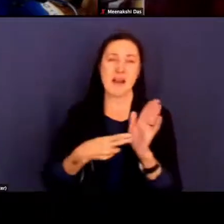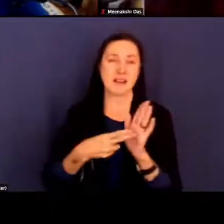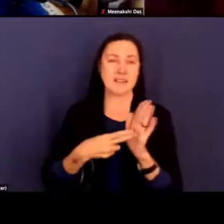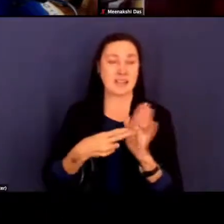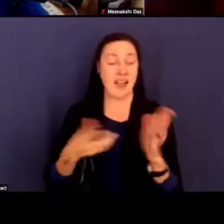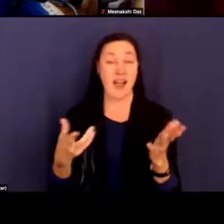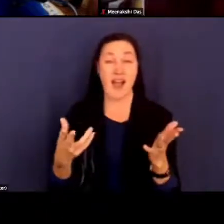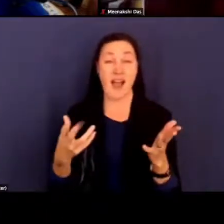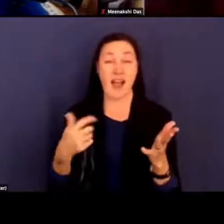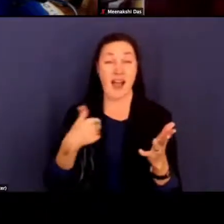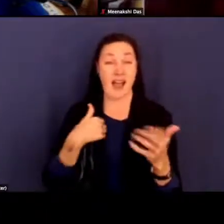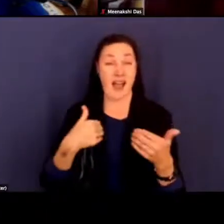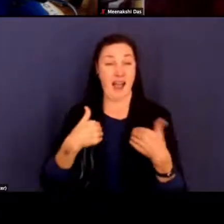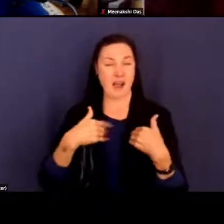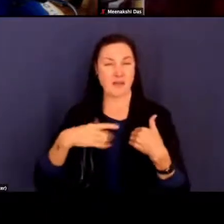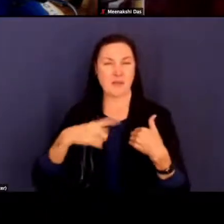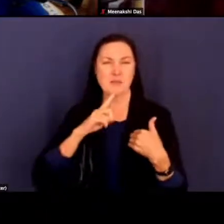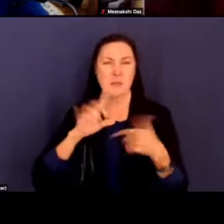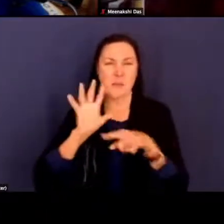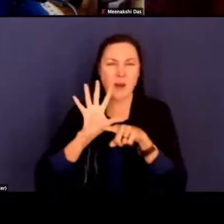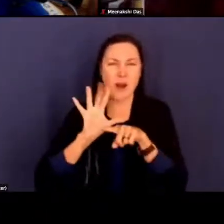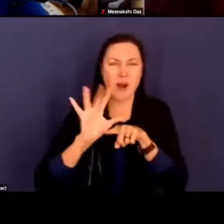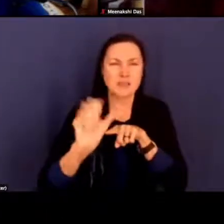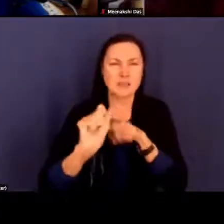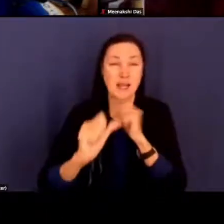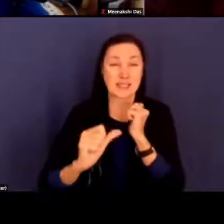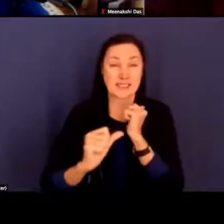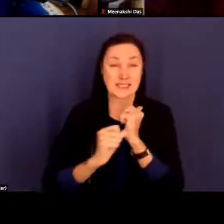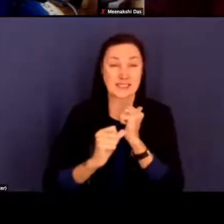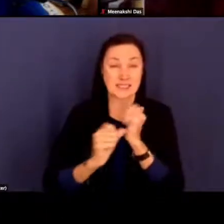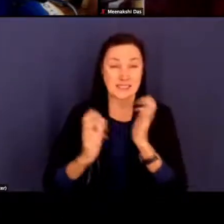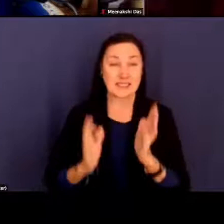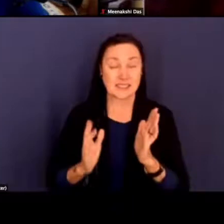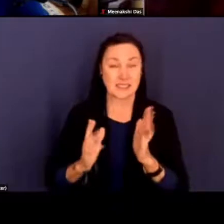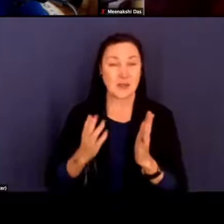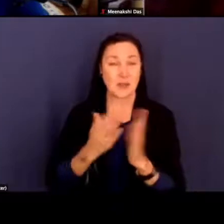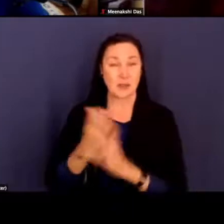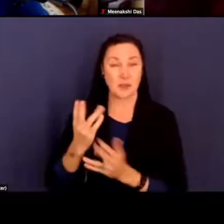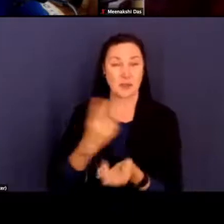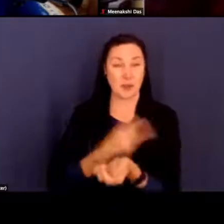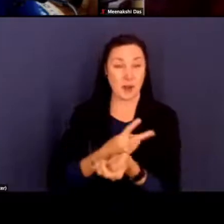through undergraduate and graduate school and the interesting way that I met this wonderful person